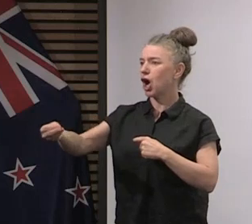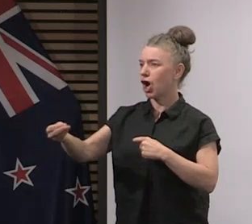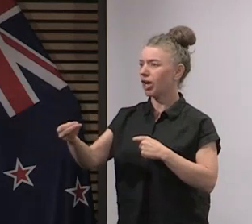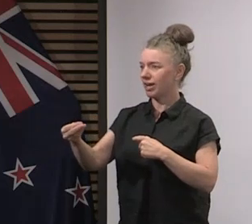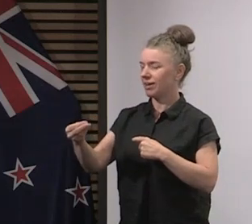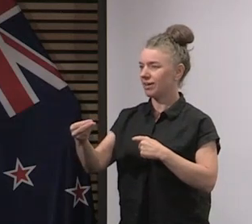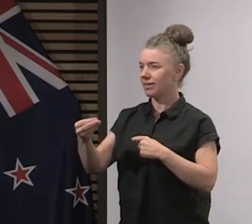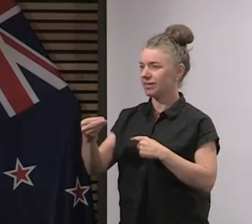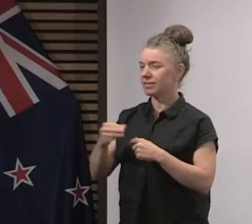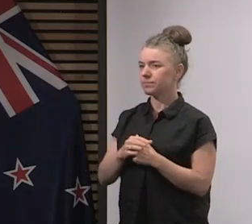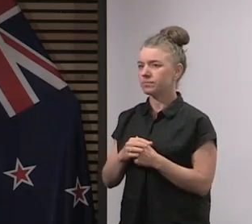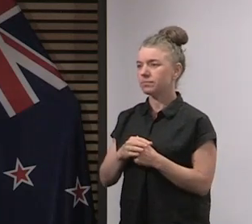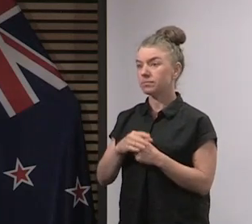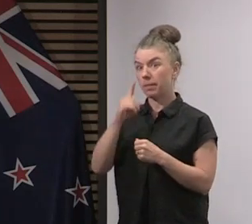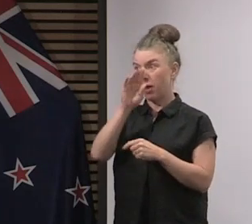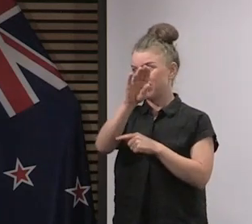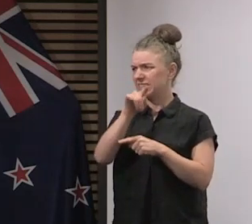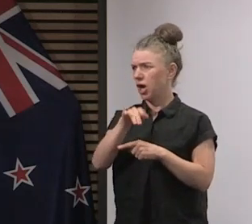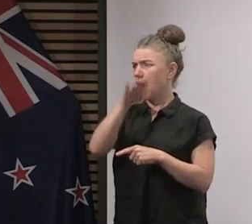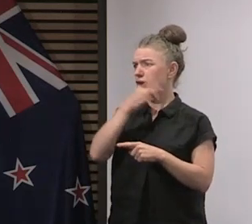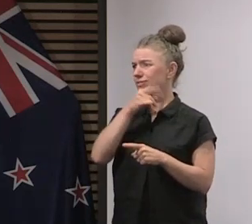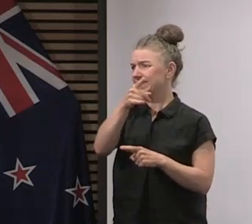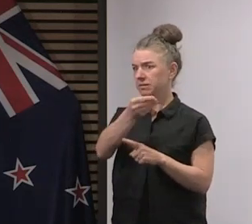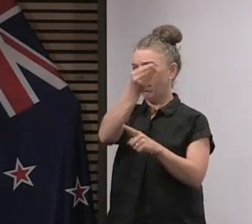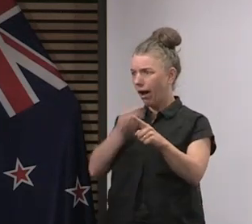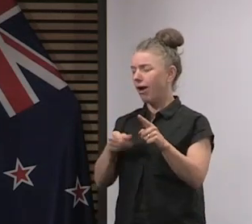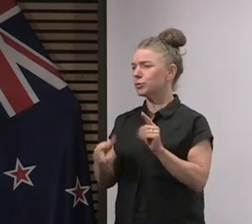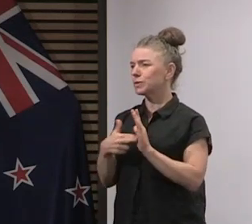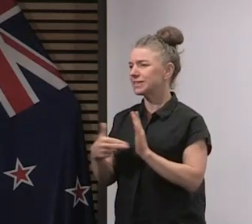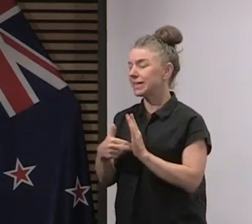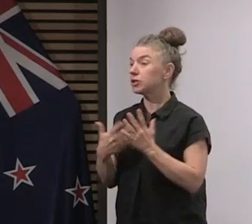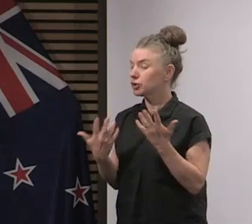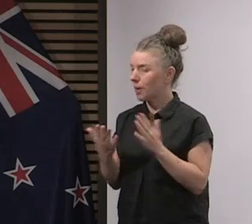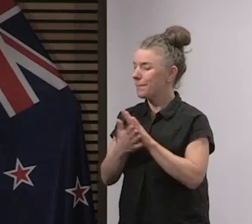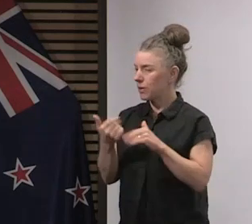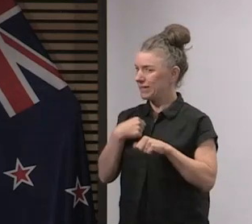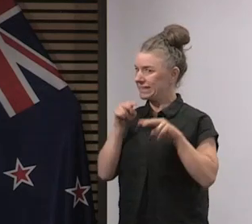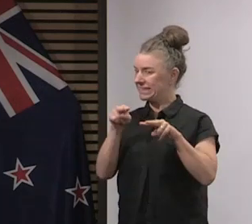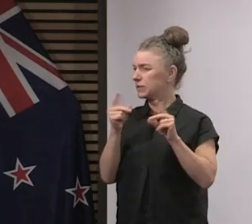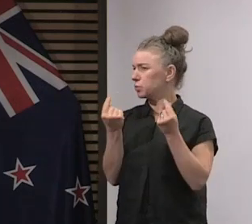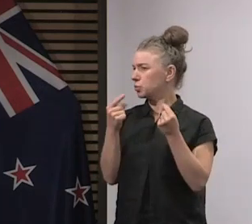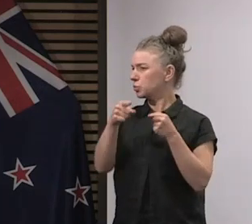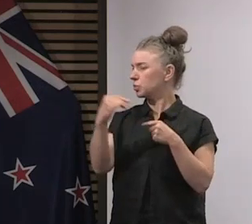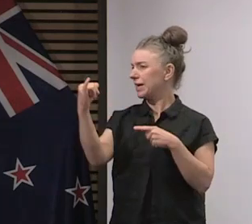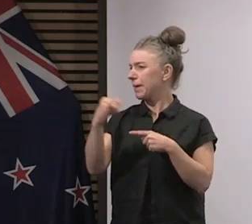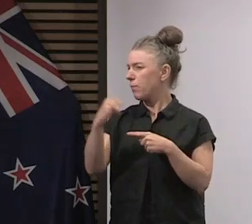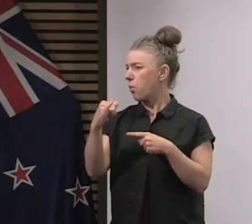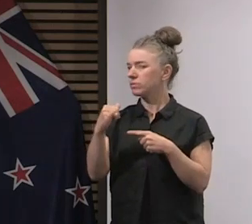level 4 to alert level 3 with the objective of stamping it out is control the flow of any high risk people into the